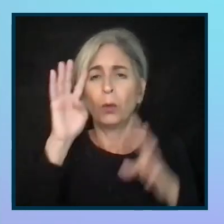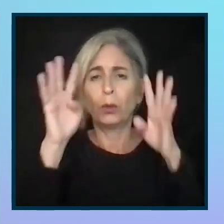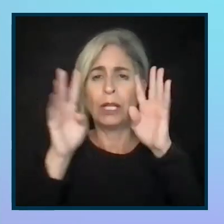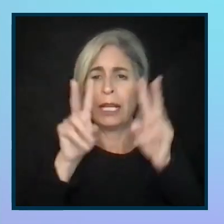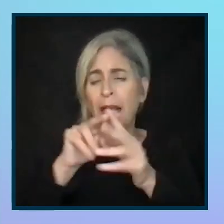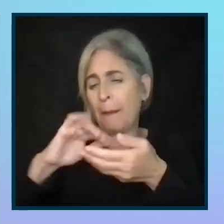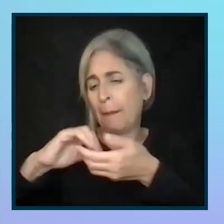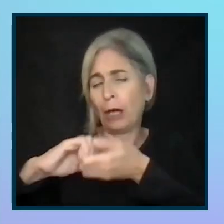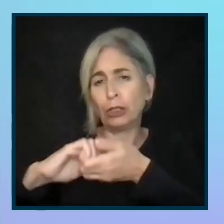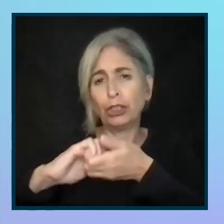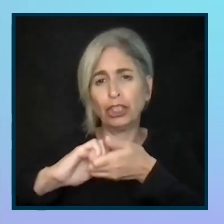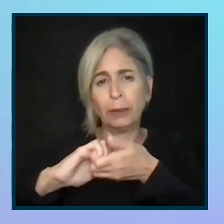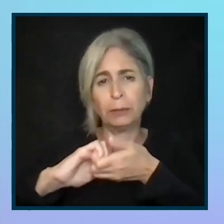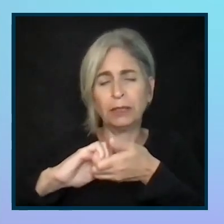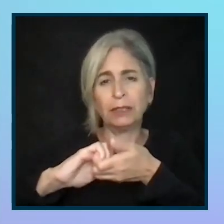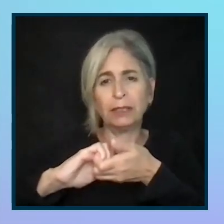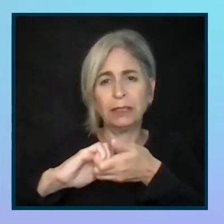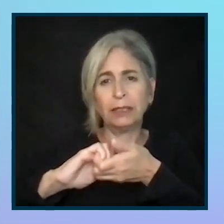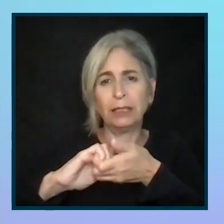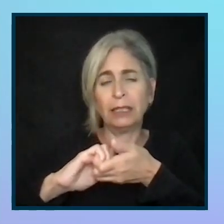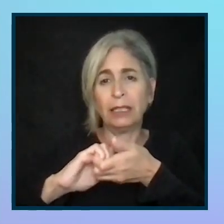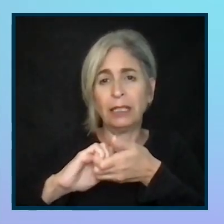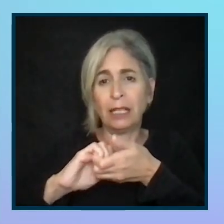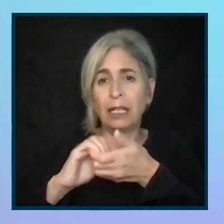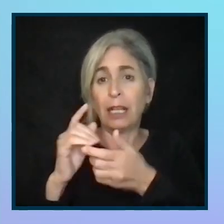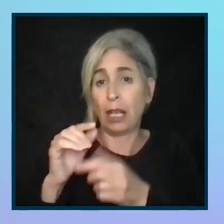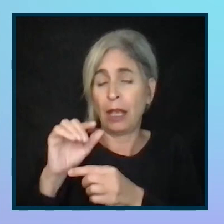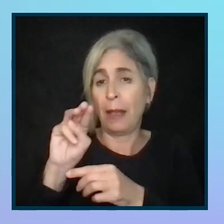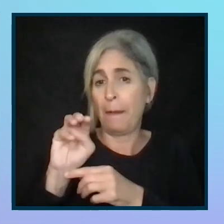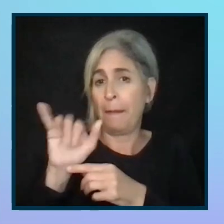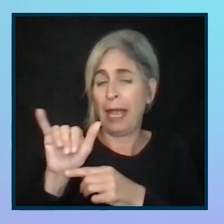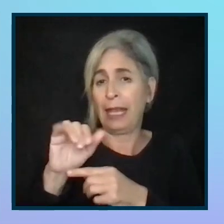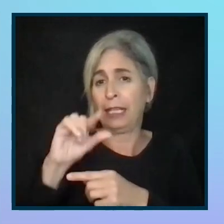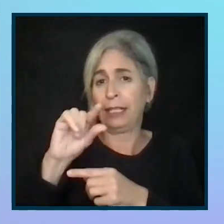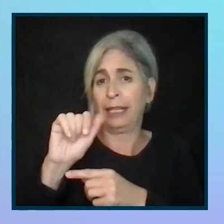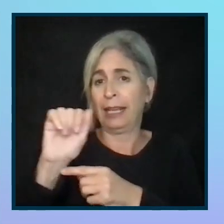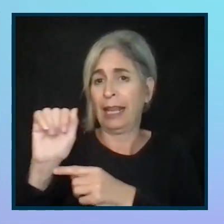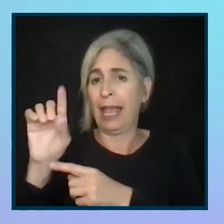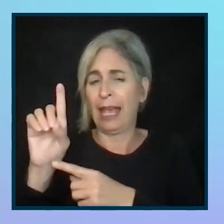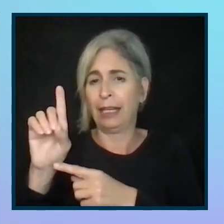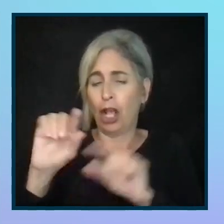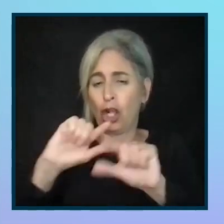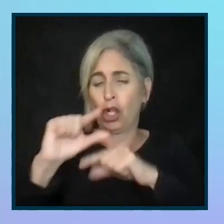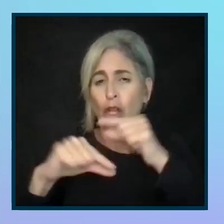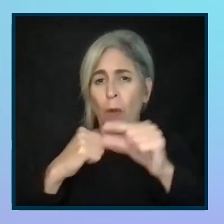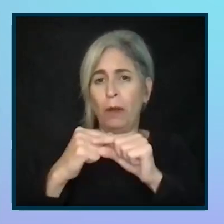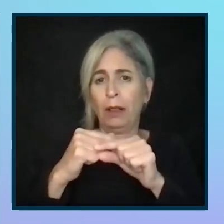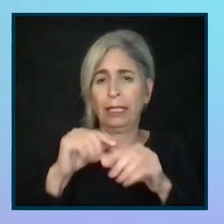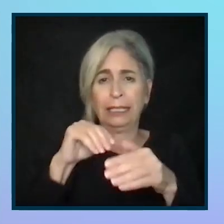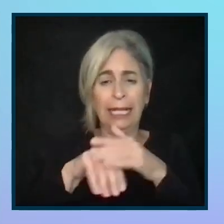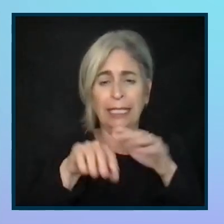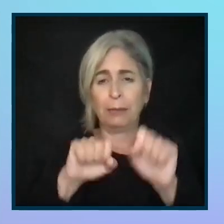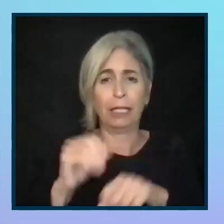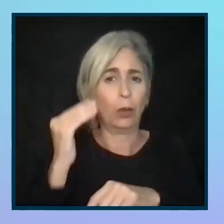So for example, in May, there's Global Accessibility Awareness Day, and that's a big day for us. We like to really get loud.